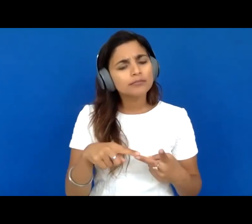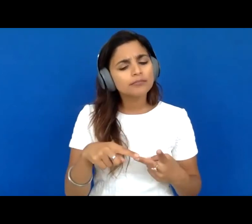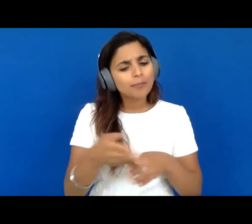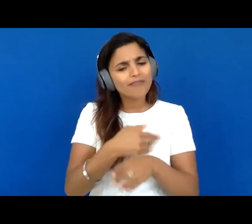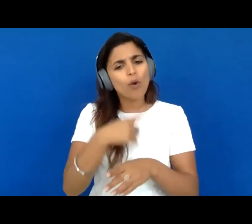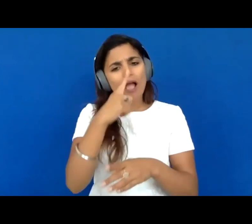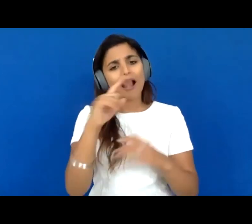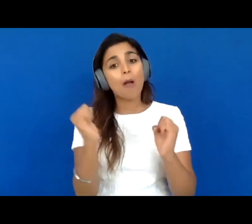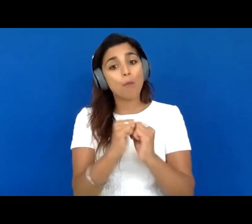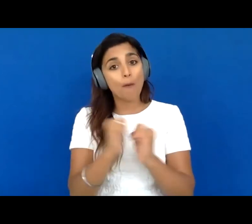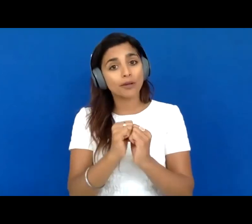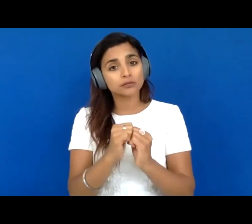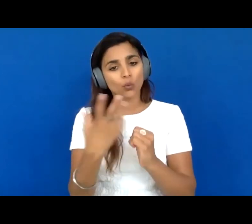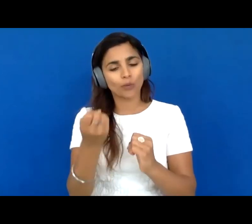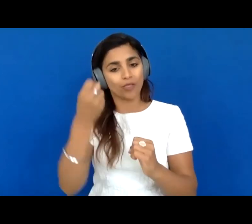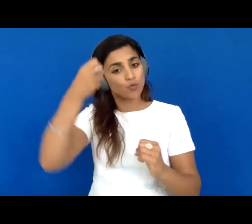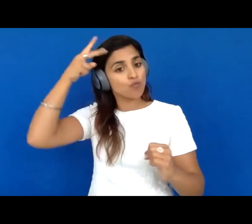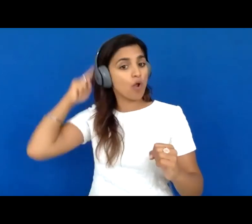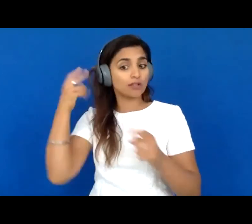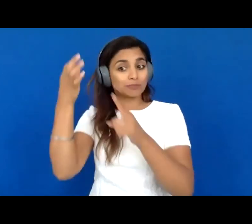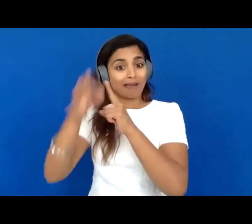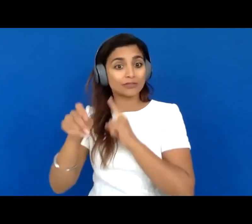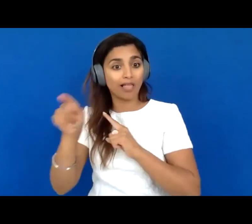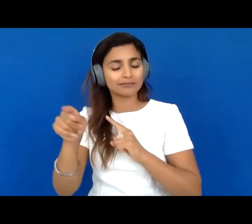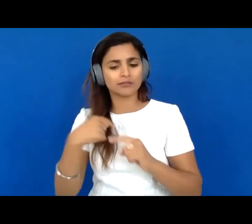with the neurology special here I need to update all your records